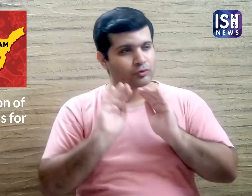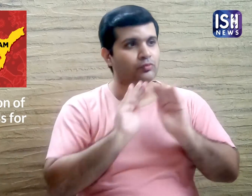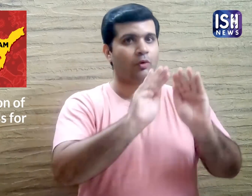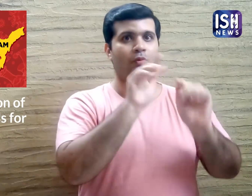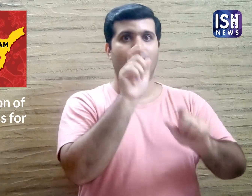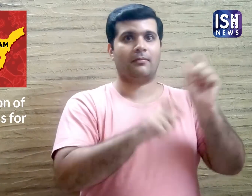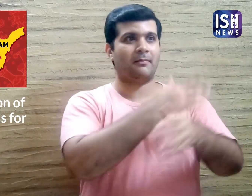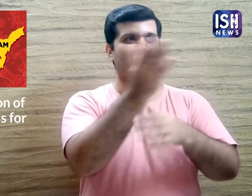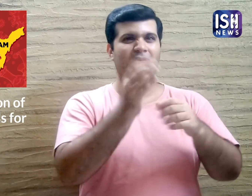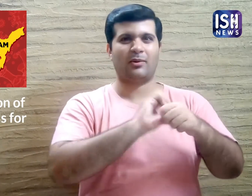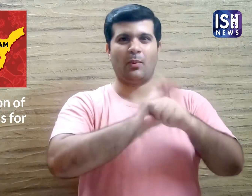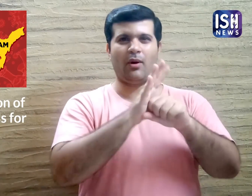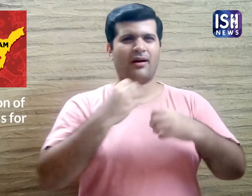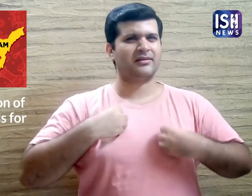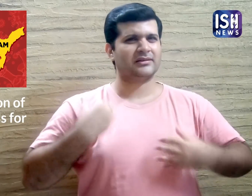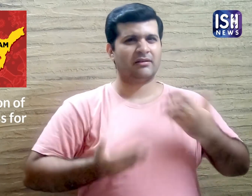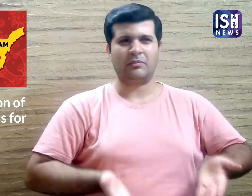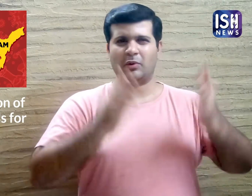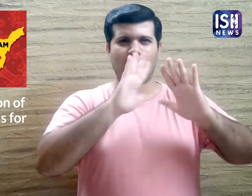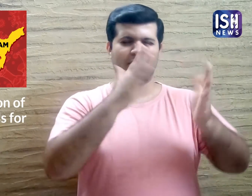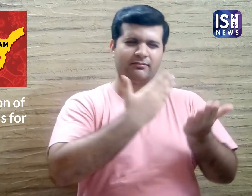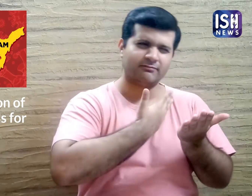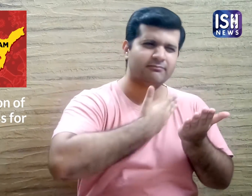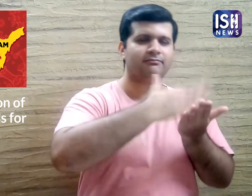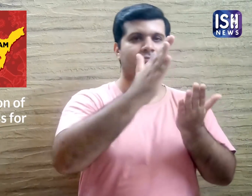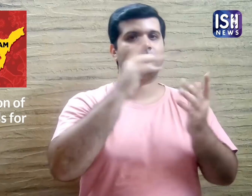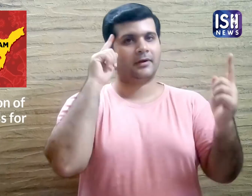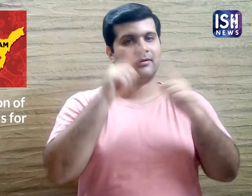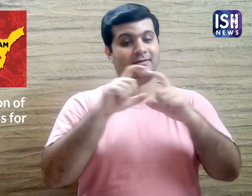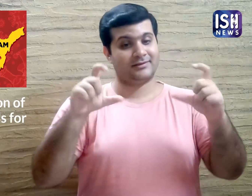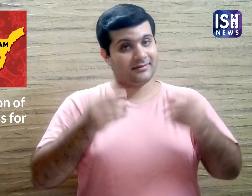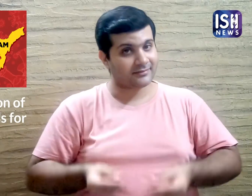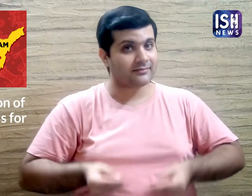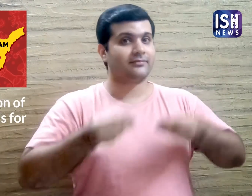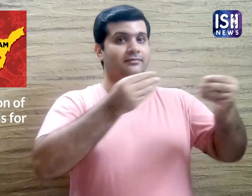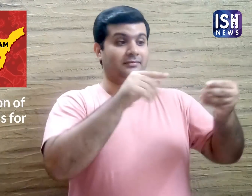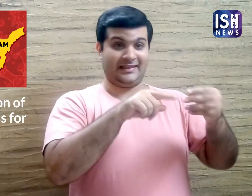with the intention of helping those suffering from COVID-19.